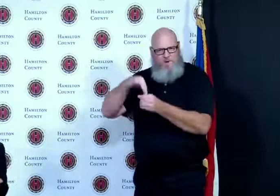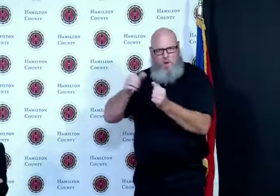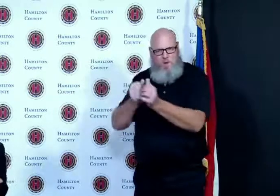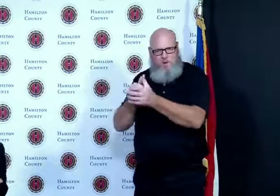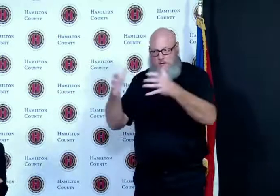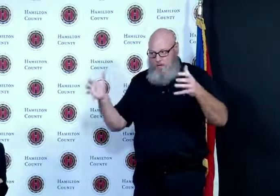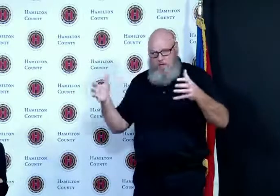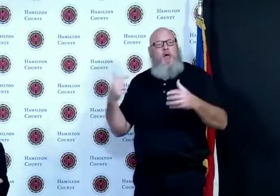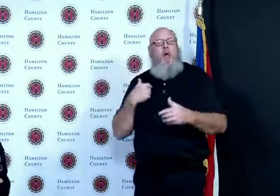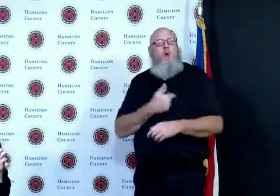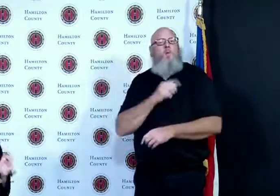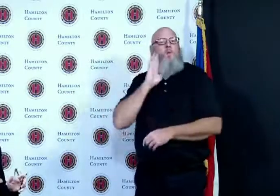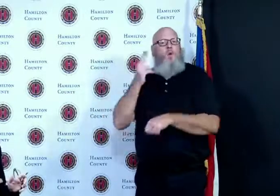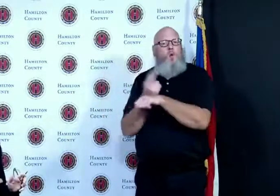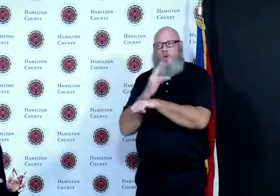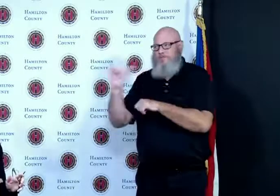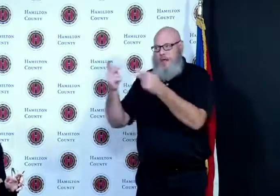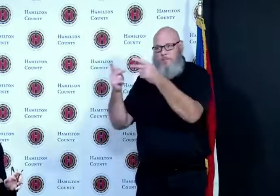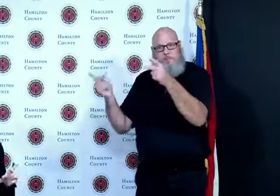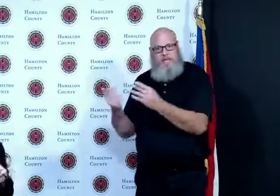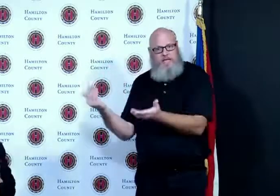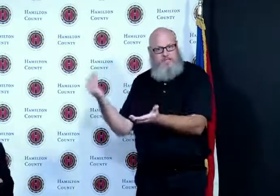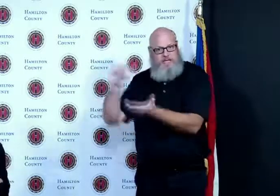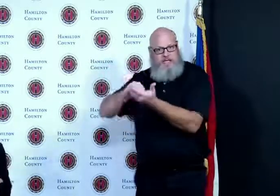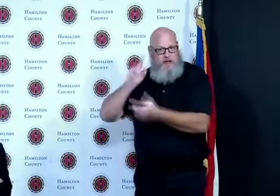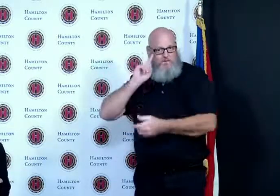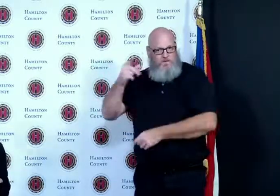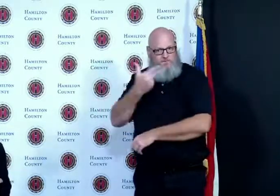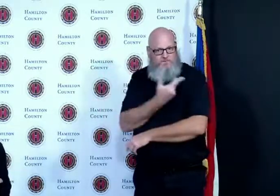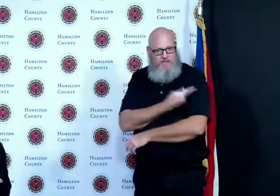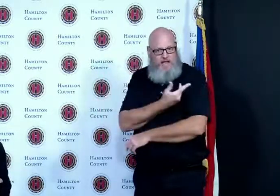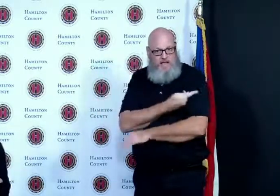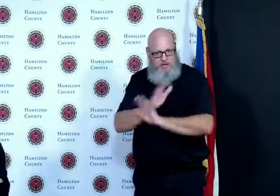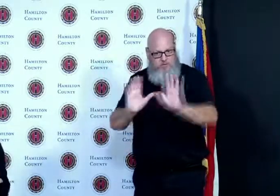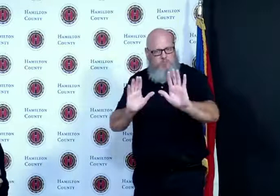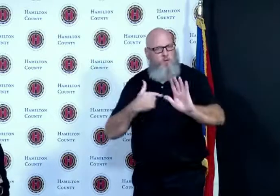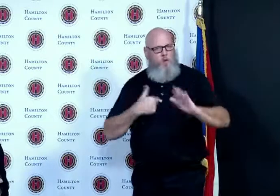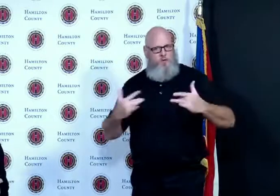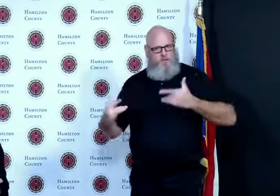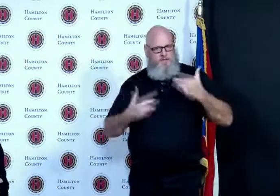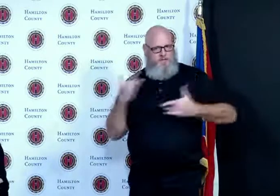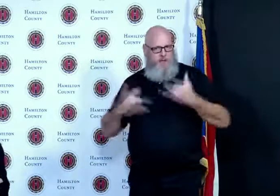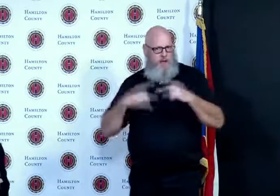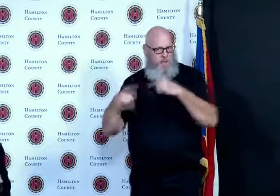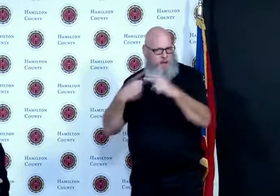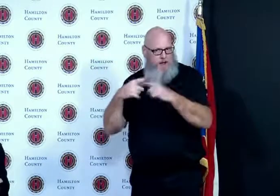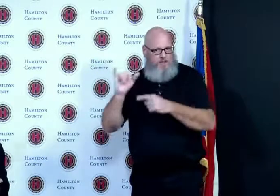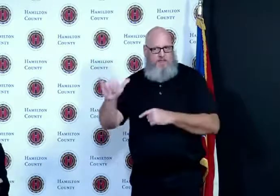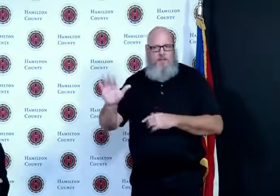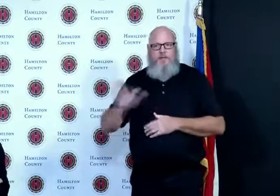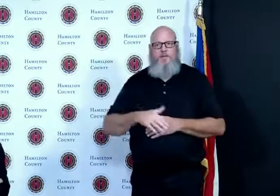Elections Public Health and the County Commission and I'm delighted that this is coming online